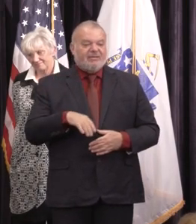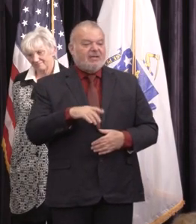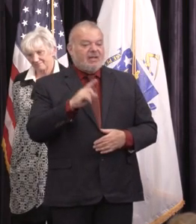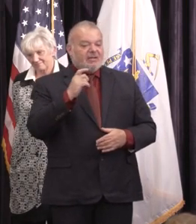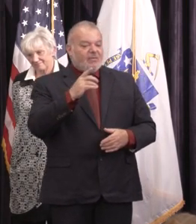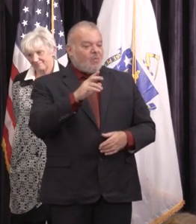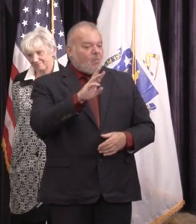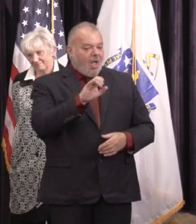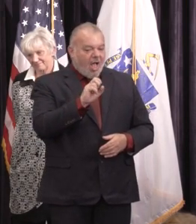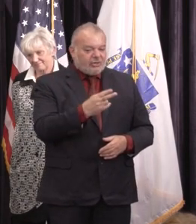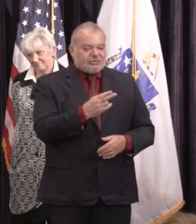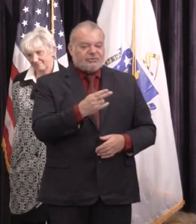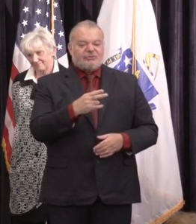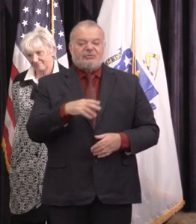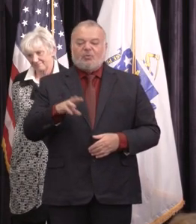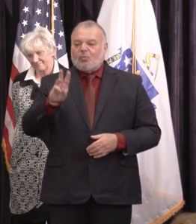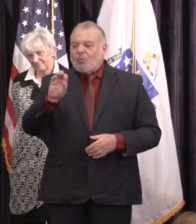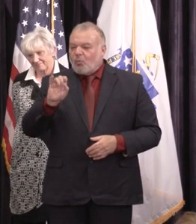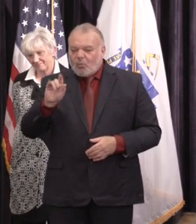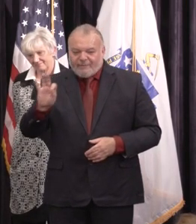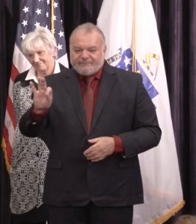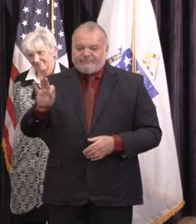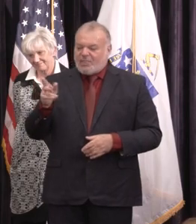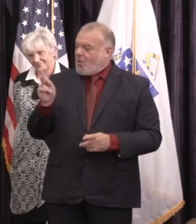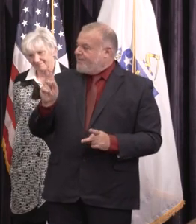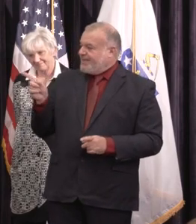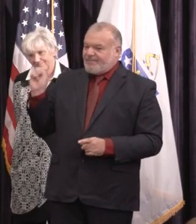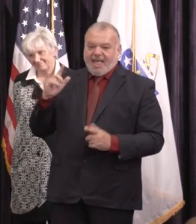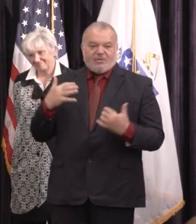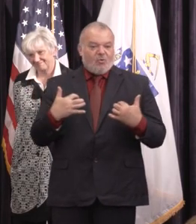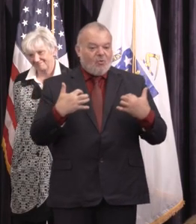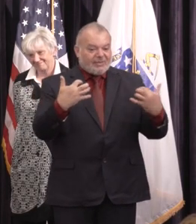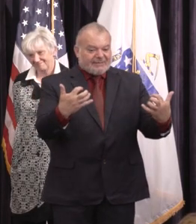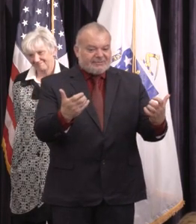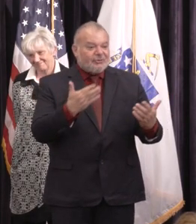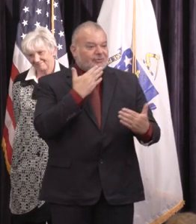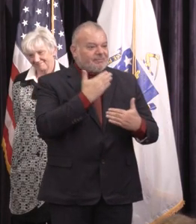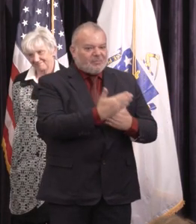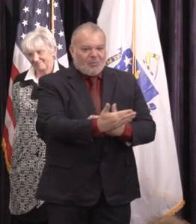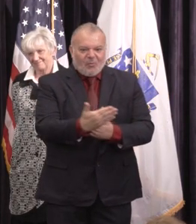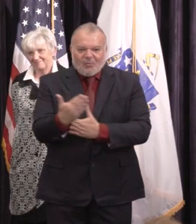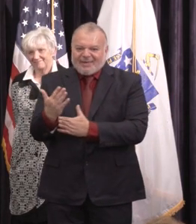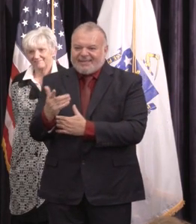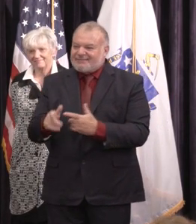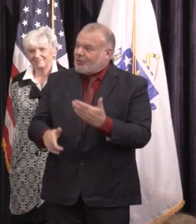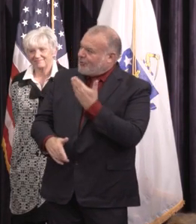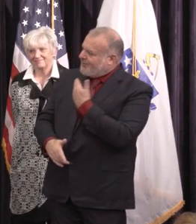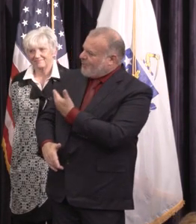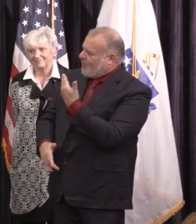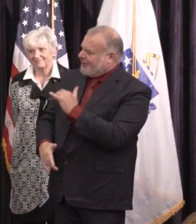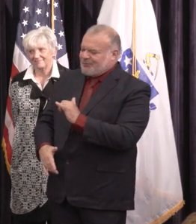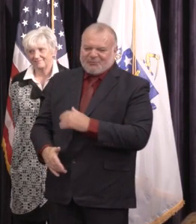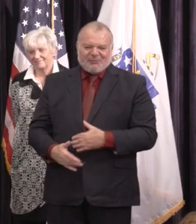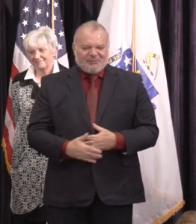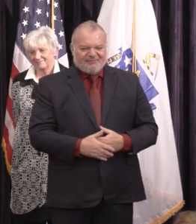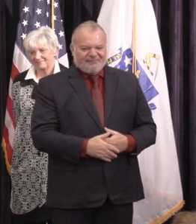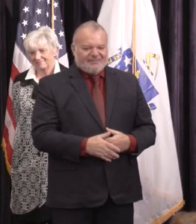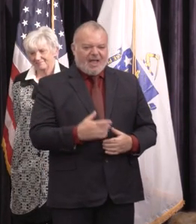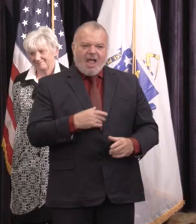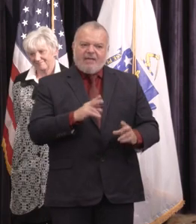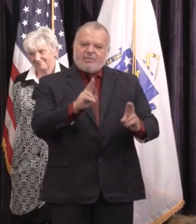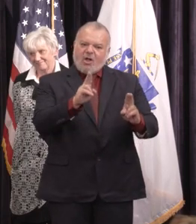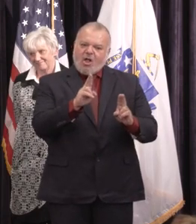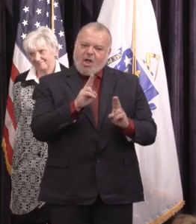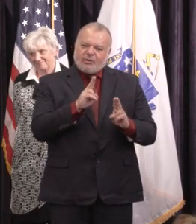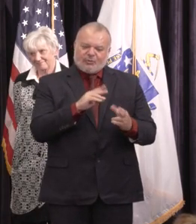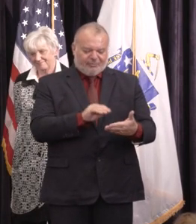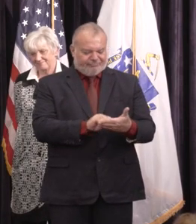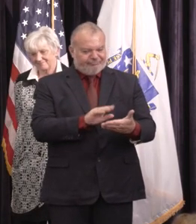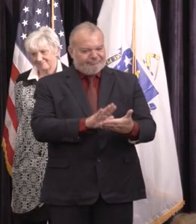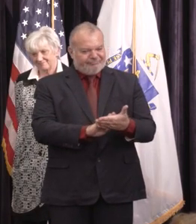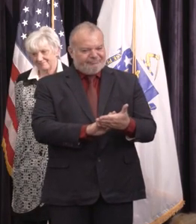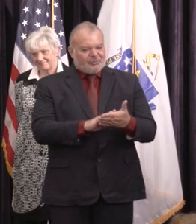guests here today, good morning. I'm honored to be here to mark this eventful day. I stand for and